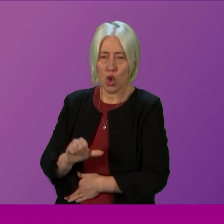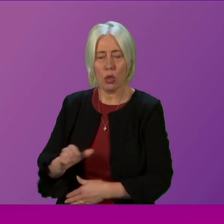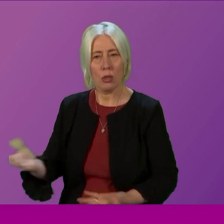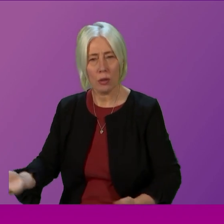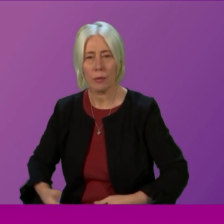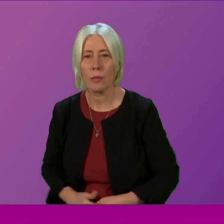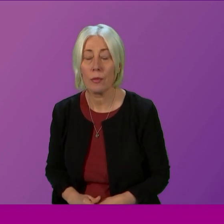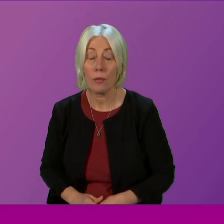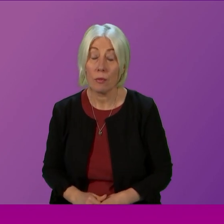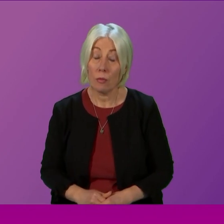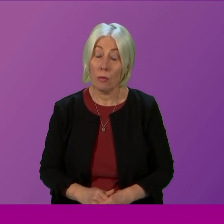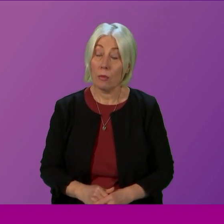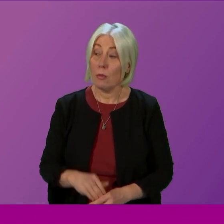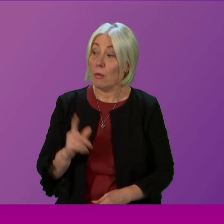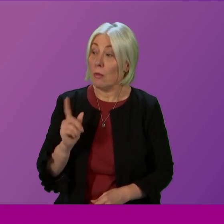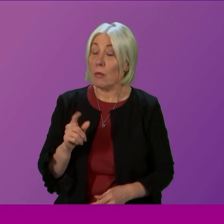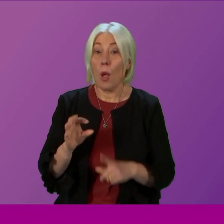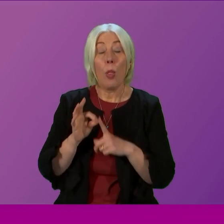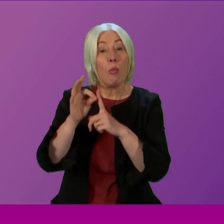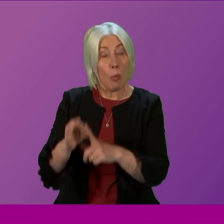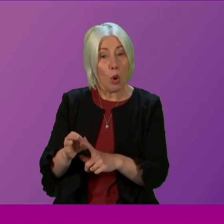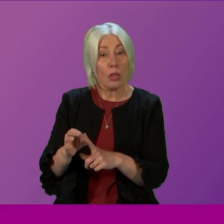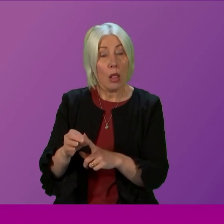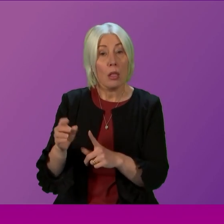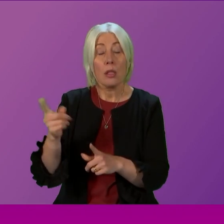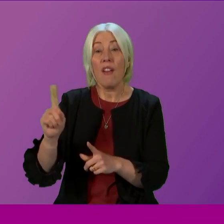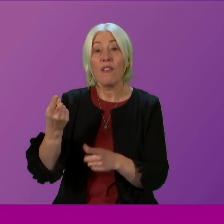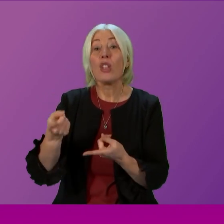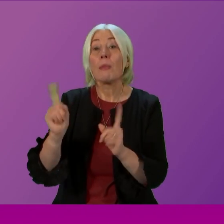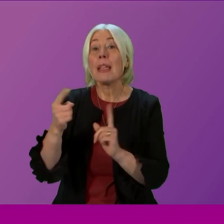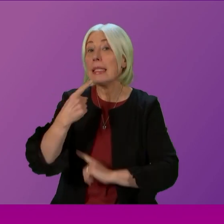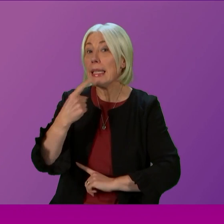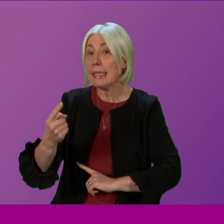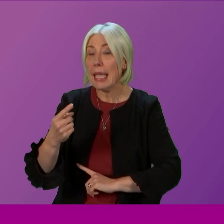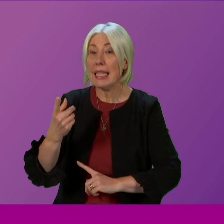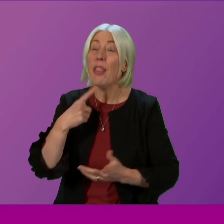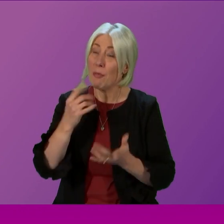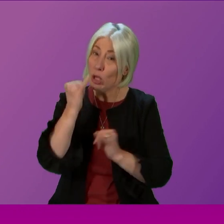It is important to note that the proposals that the First Minister has just outlined have been widely criticised by front-line